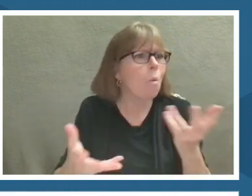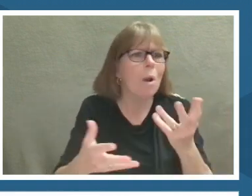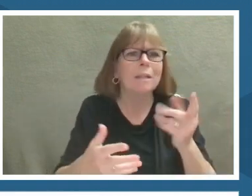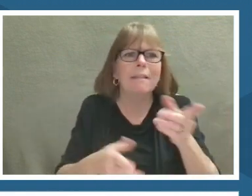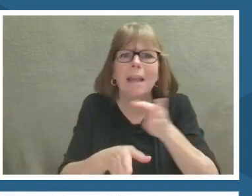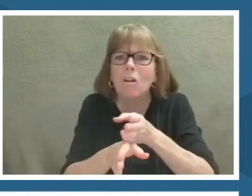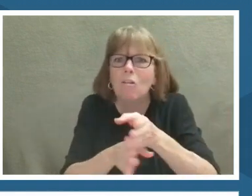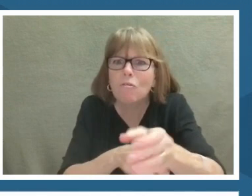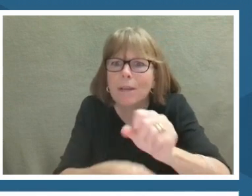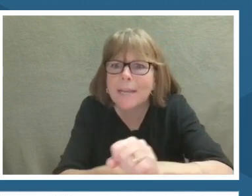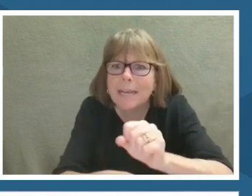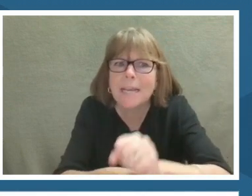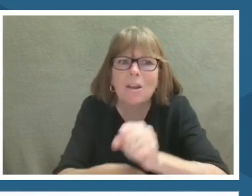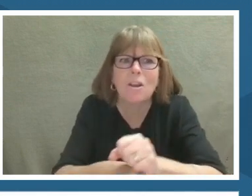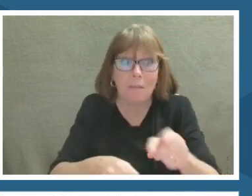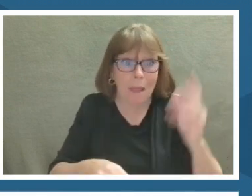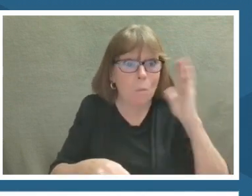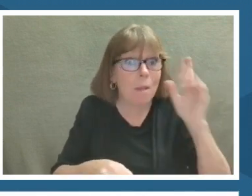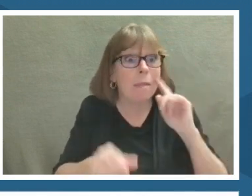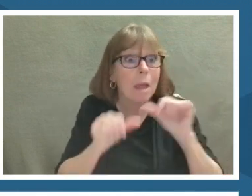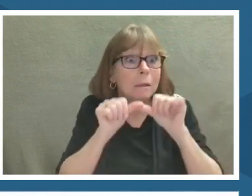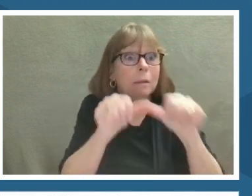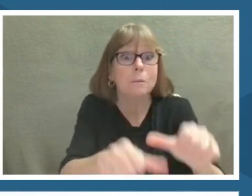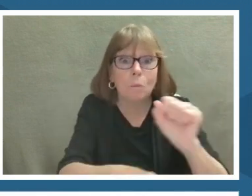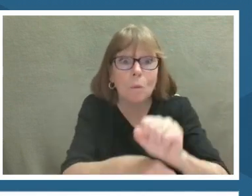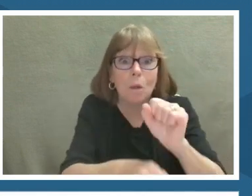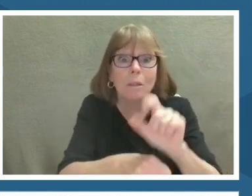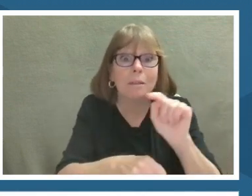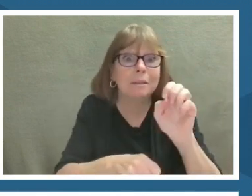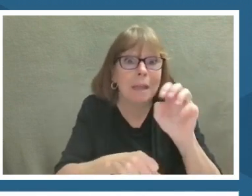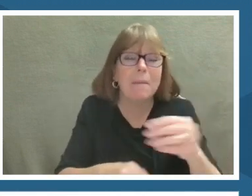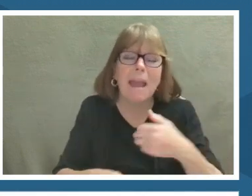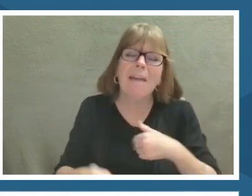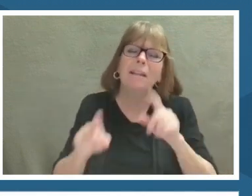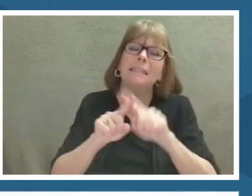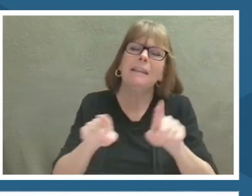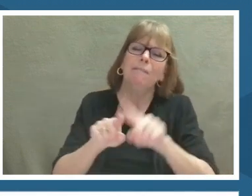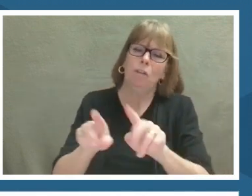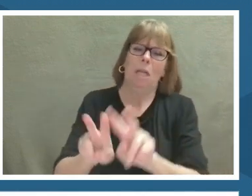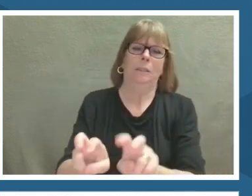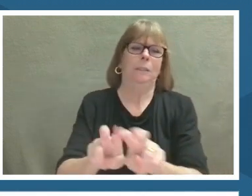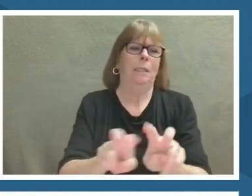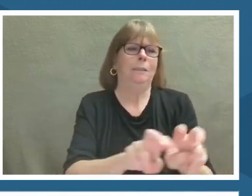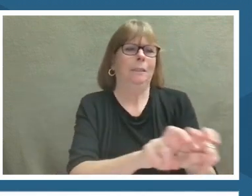careers there are different ways to assess this but it's not easy when you